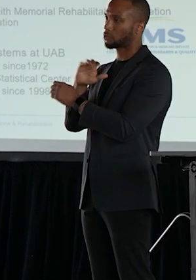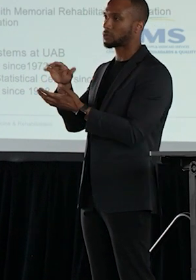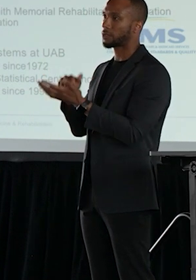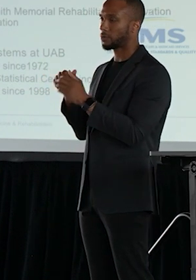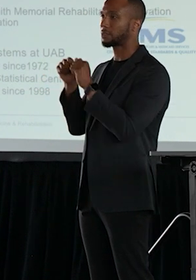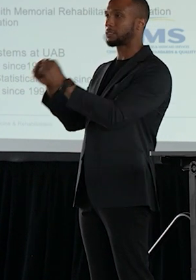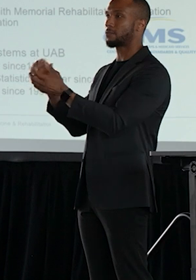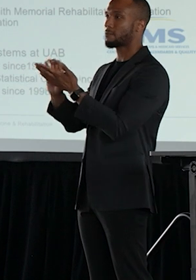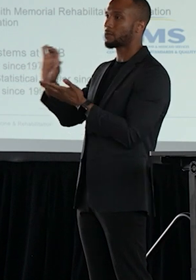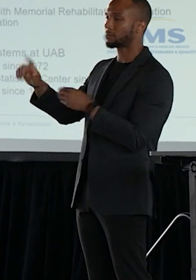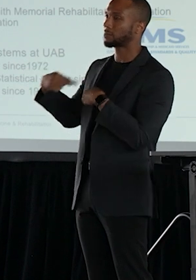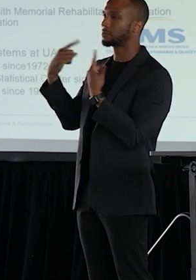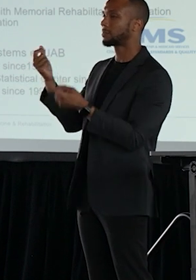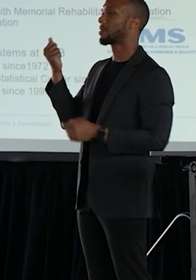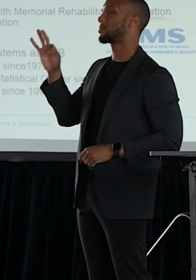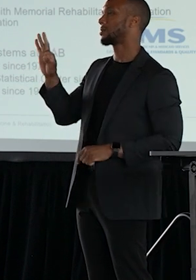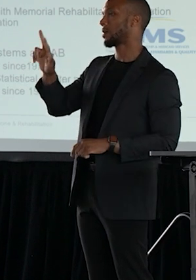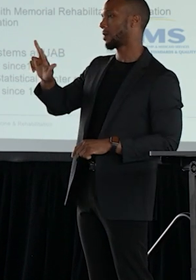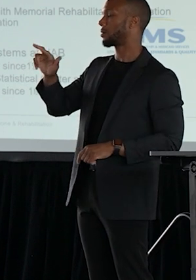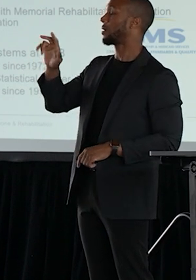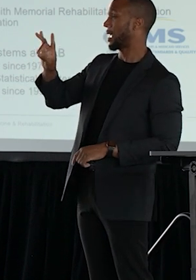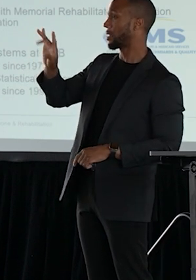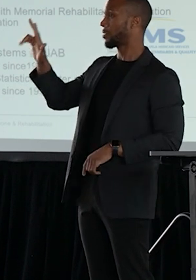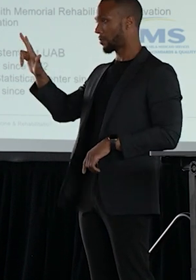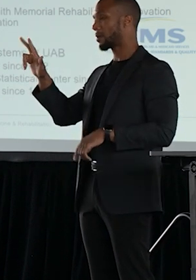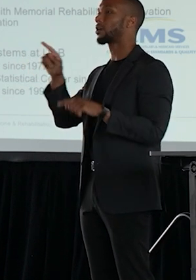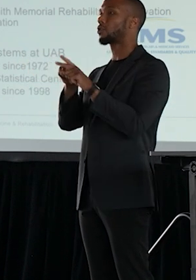funded since 1983 and we also have TBI Model System Center in